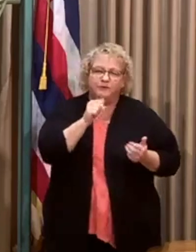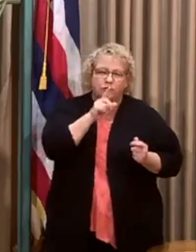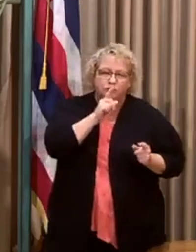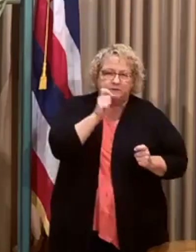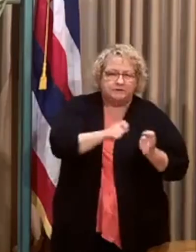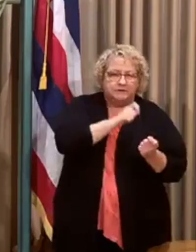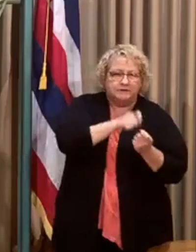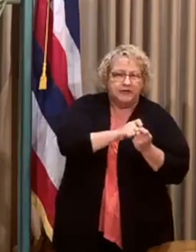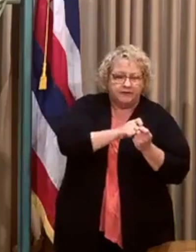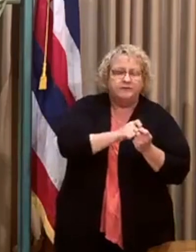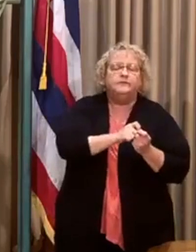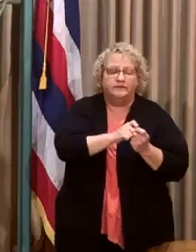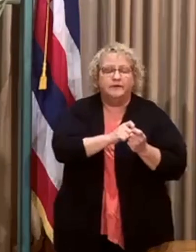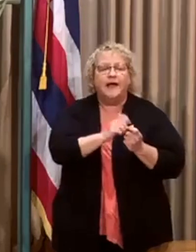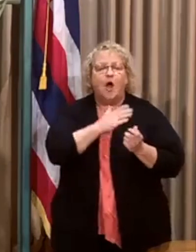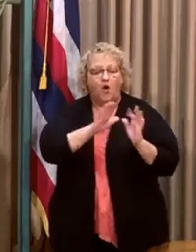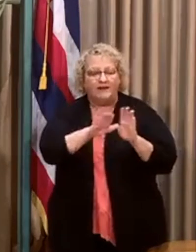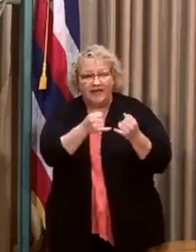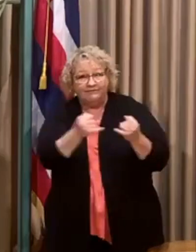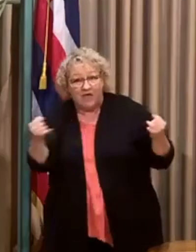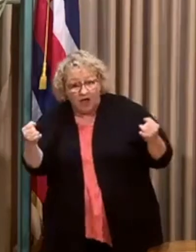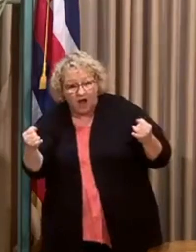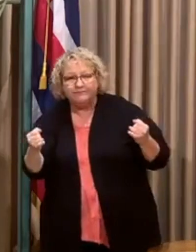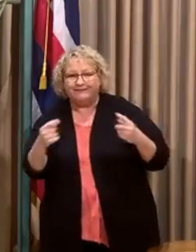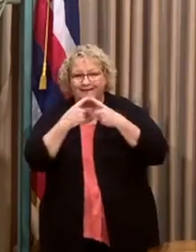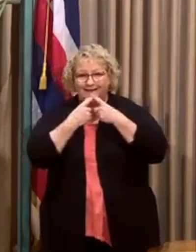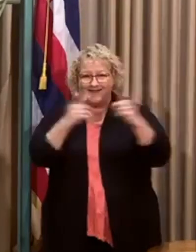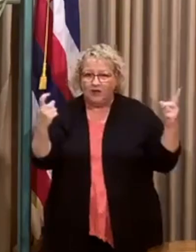We extended our deadlines, in fact, we announced that here just—